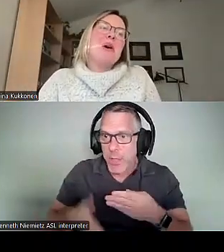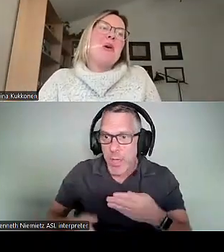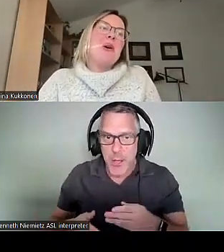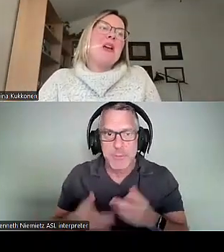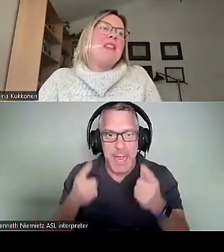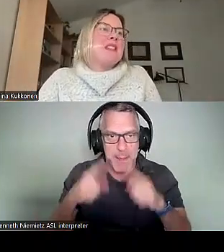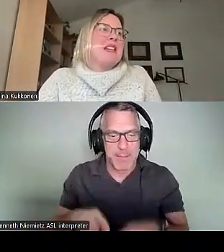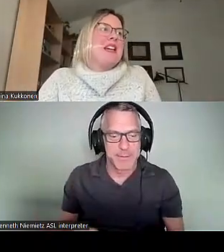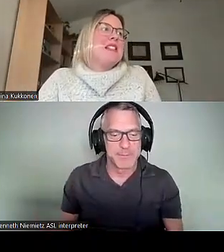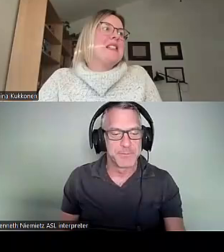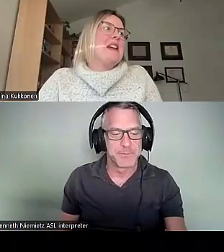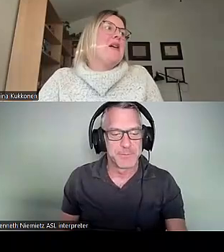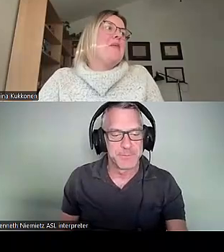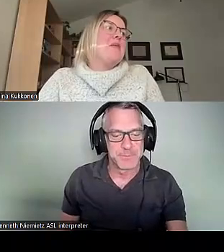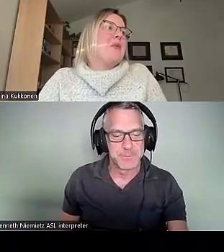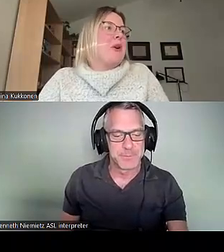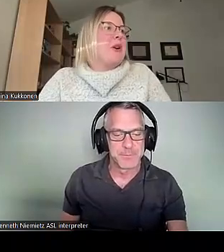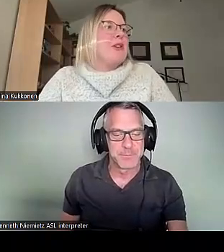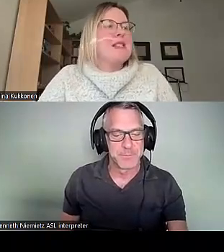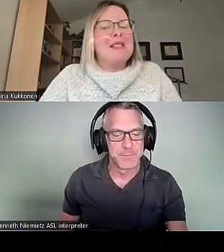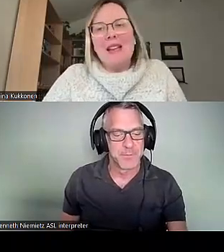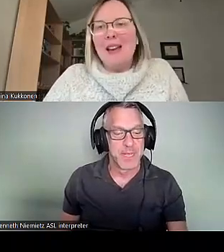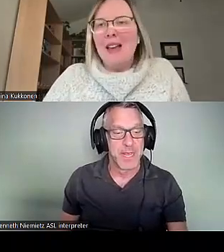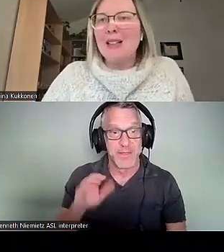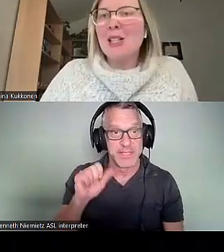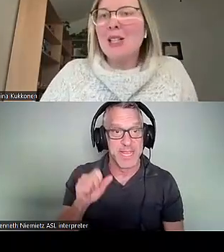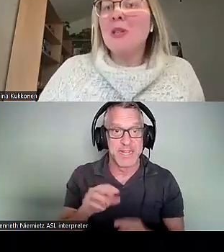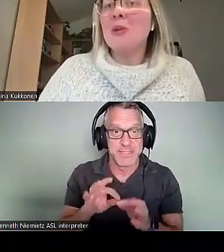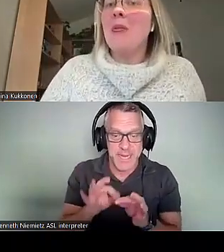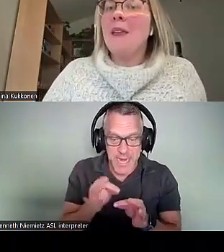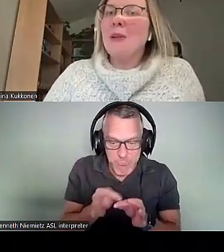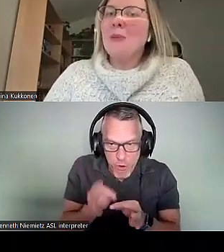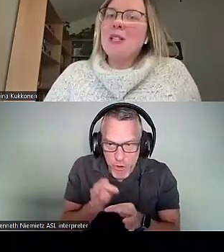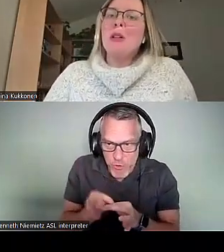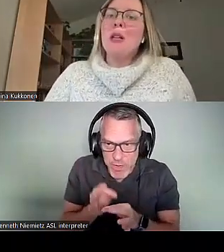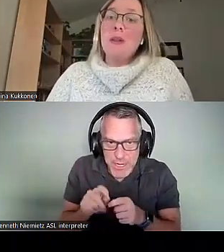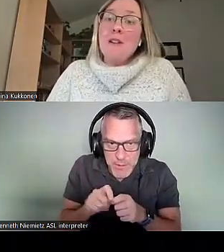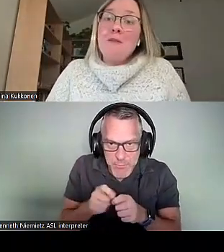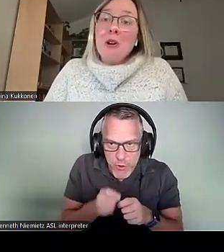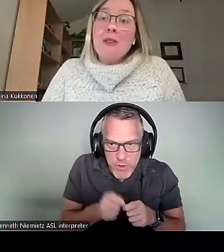So in this case, embroidery as data analysis was one thing we didn't really plan for,